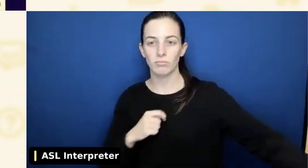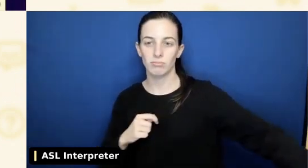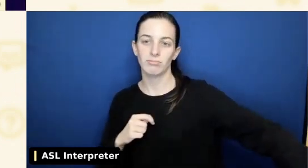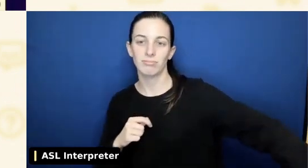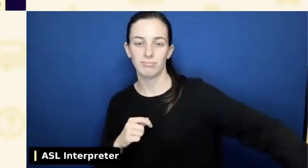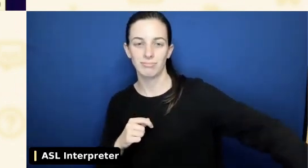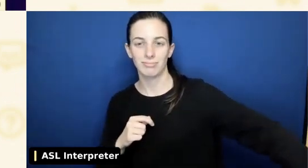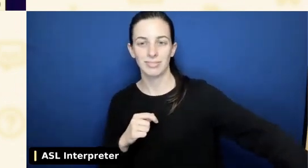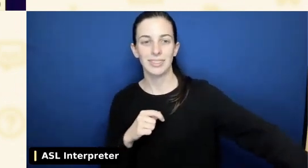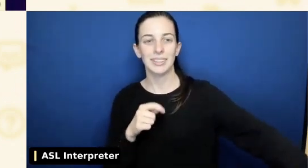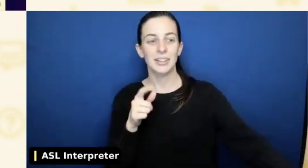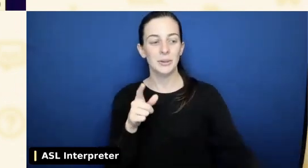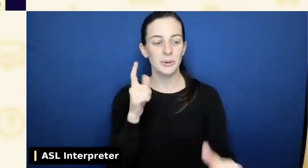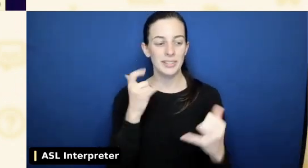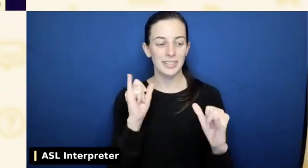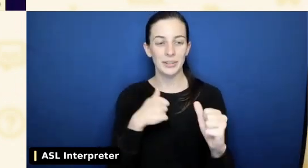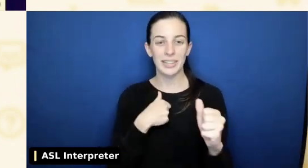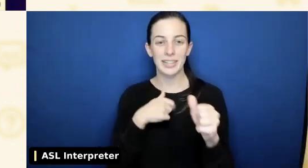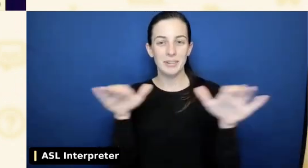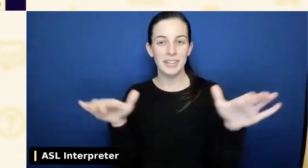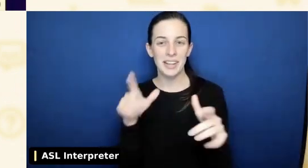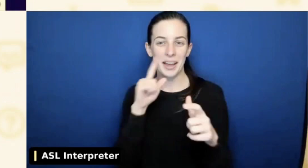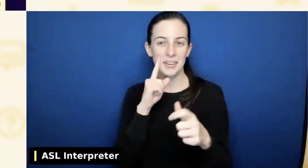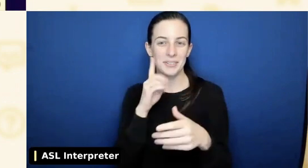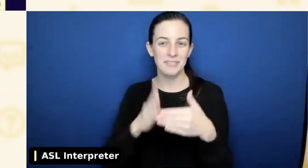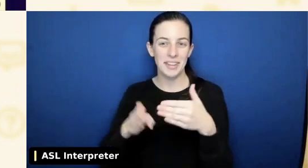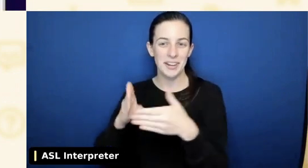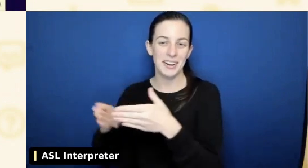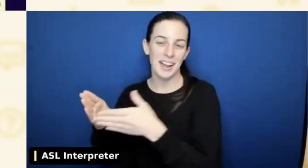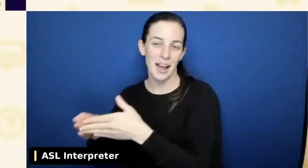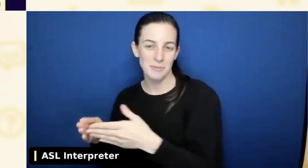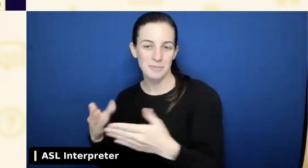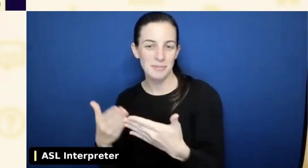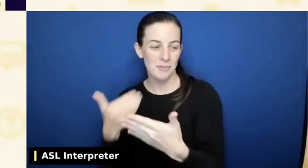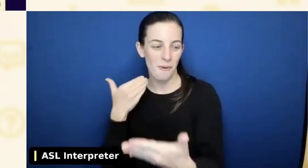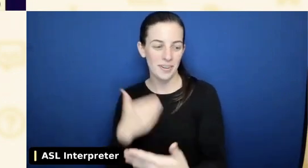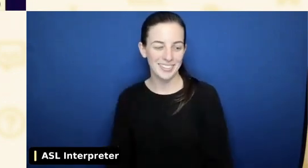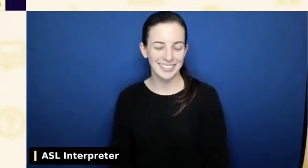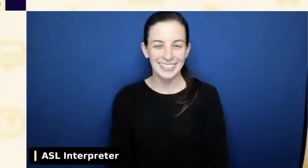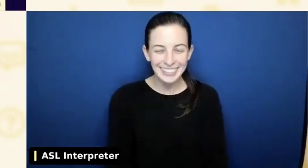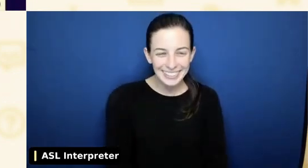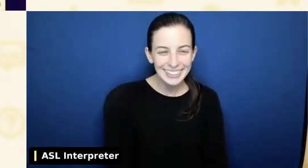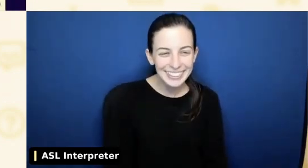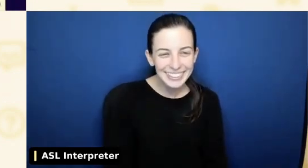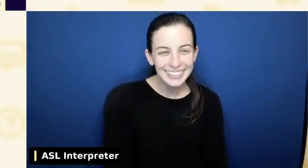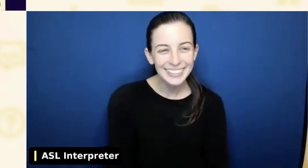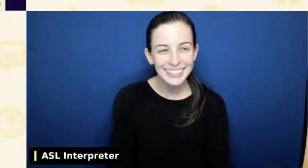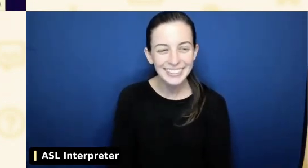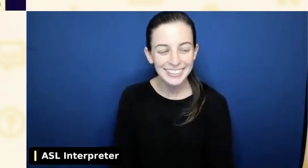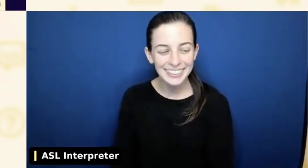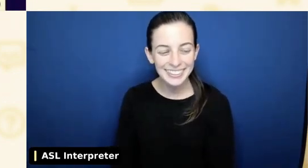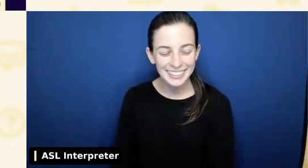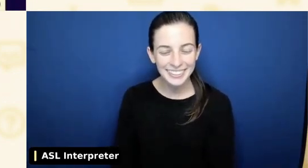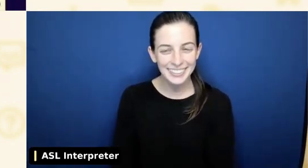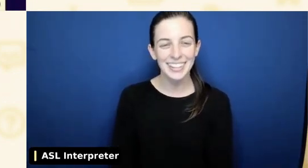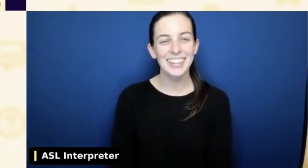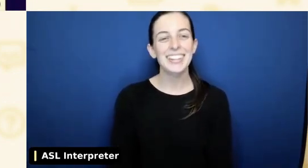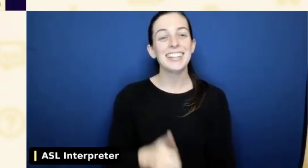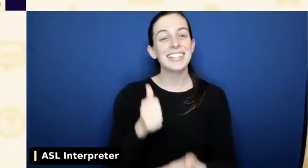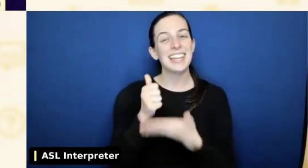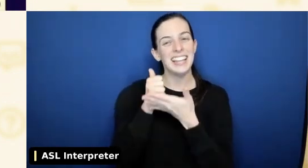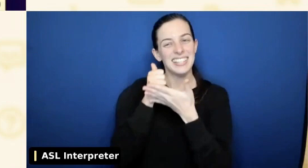to be done before submitting the form, and helps keyboard users